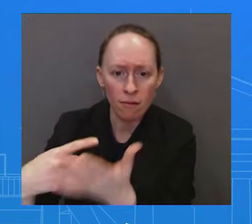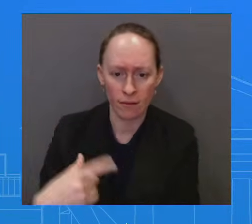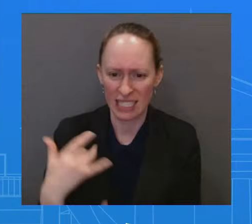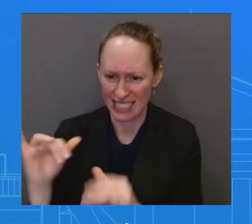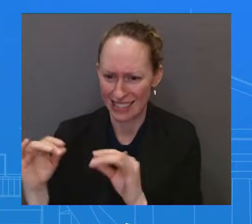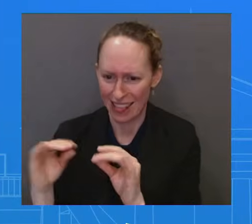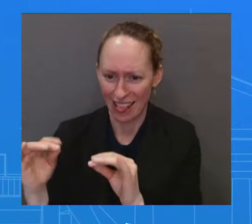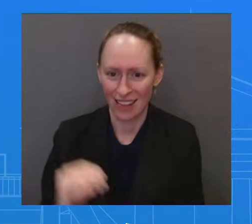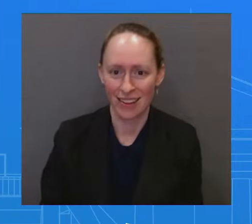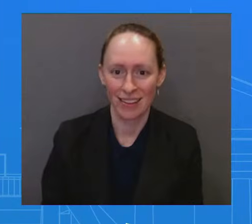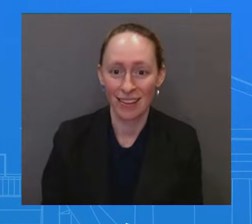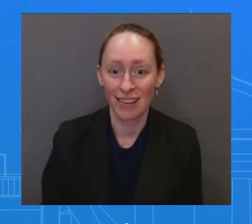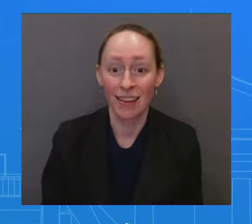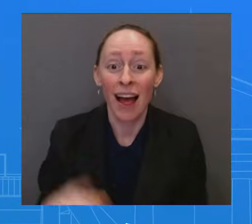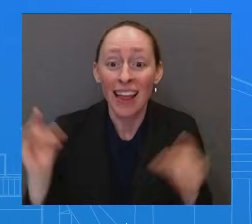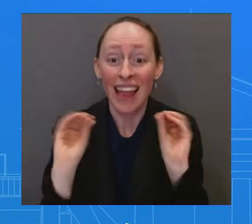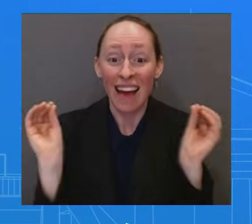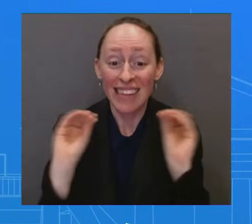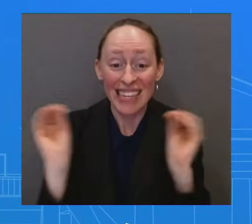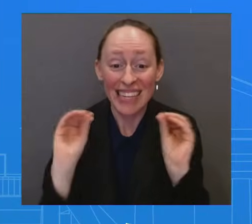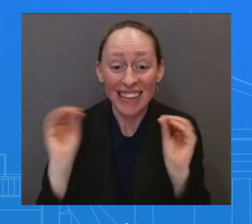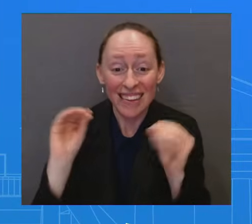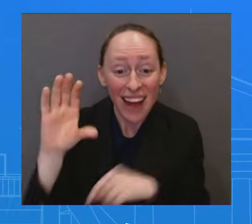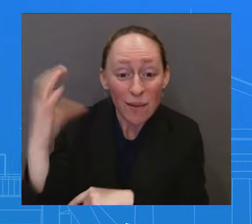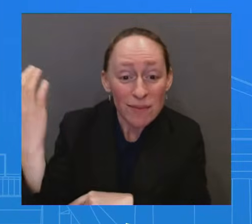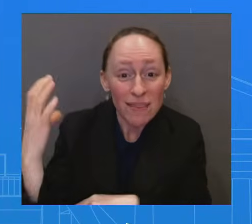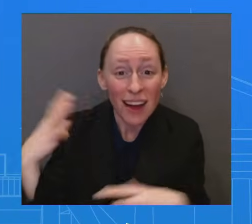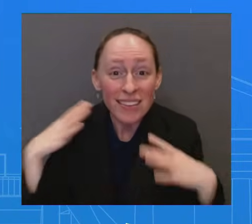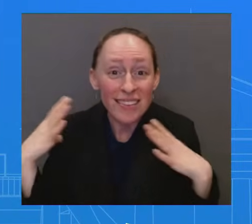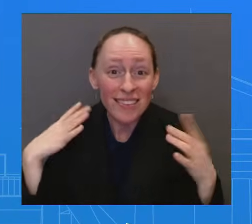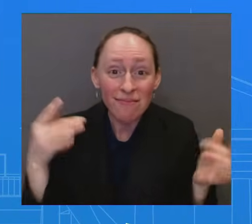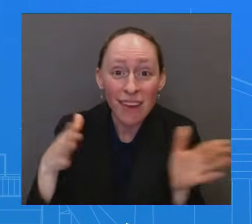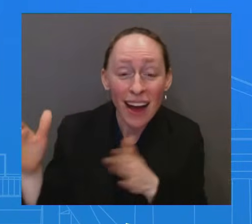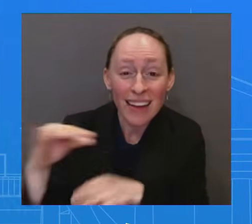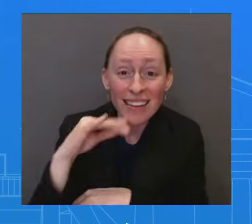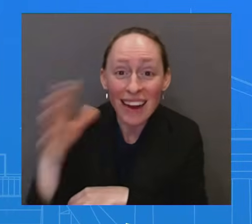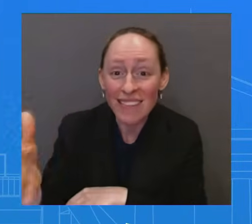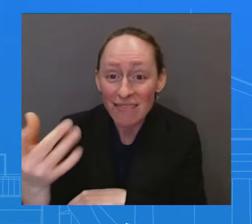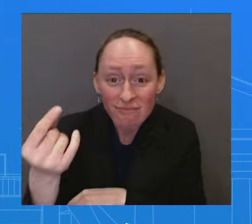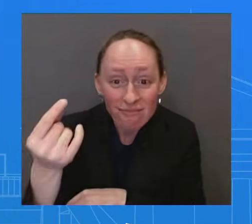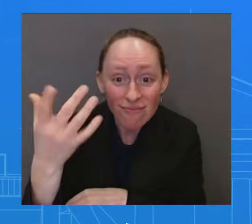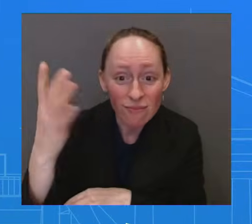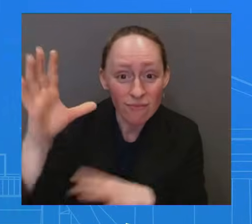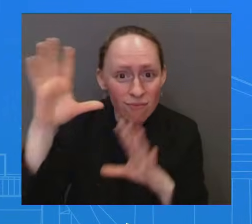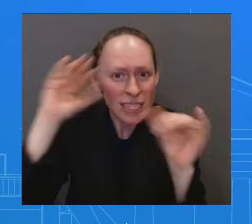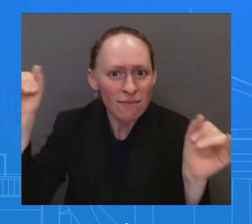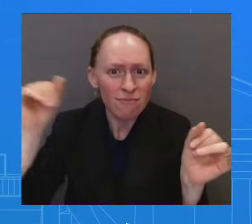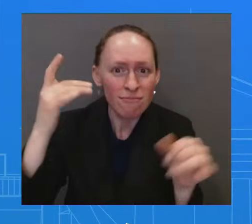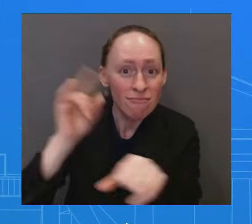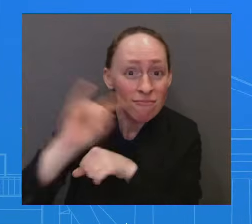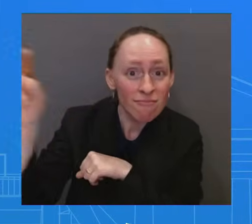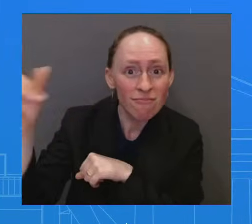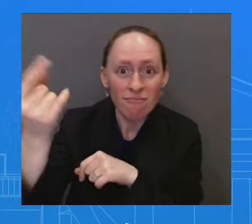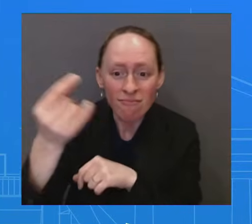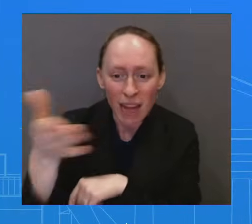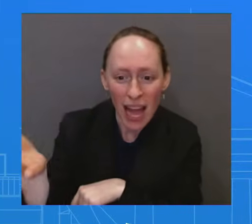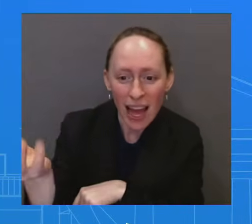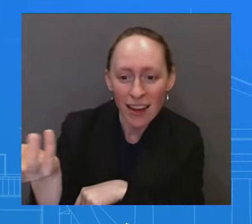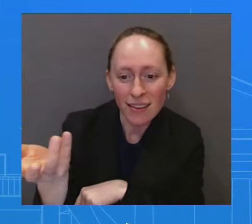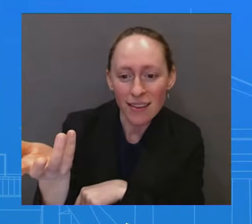The Press: No, no -- The Press: No, on his plans around the -- what is he doing -- Ms. Jean-Pierre: Oh. We'll no, we'll -- we'll have a week ahead. The Press: Ms. Jean-Pierre: We'll have a -- we'll have a week ahead.